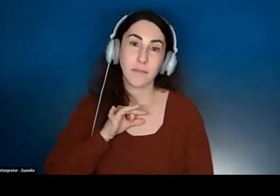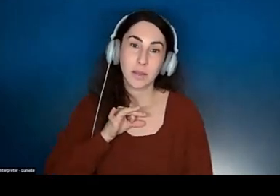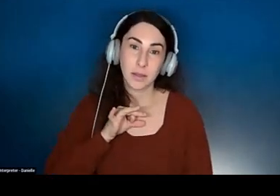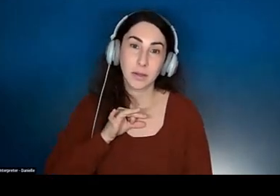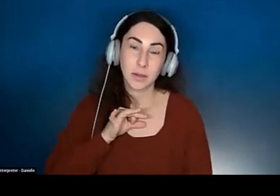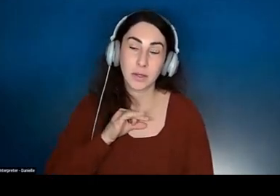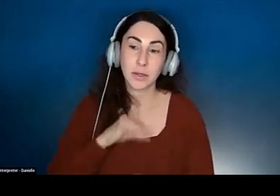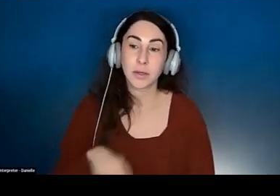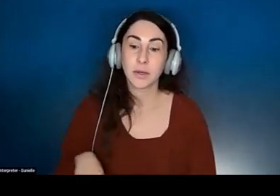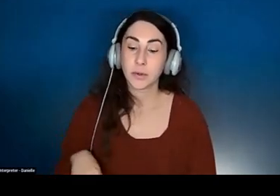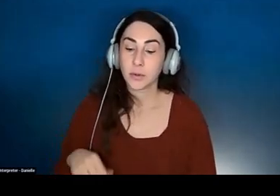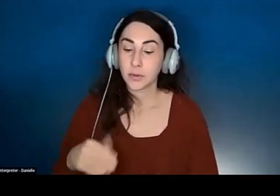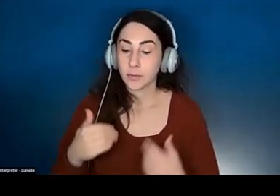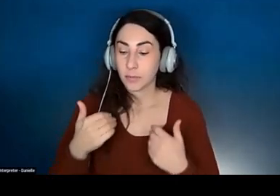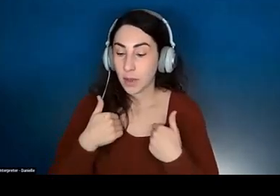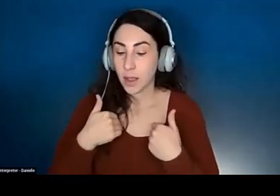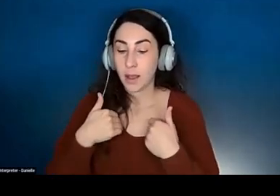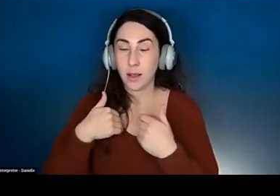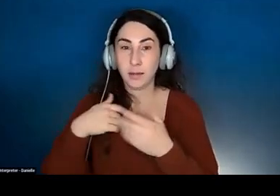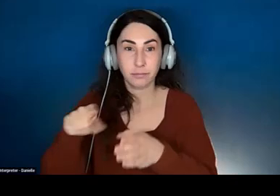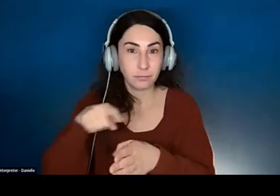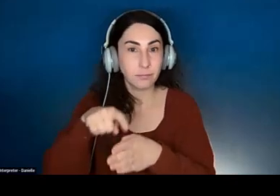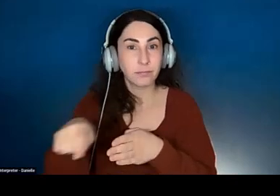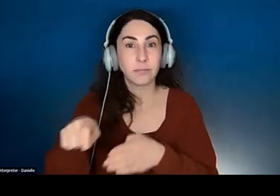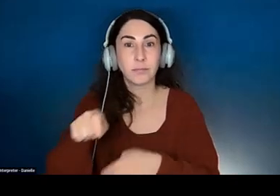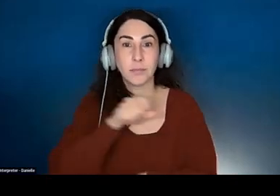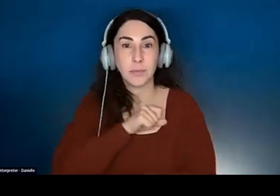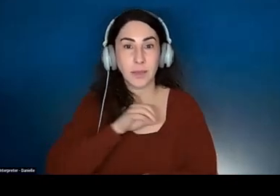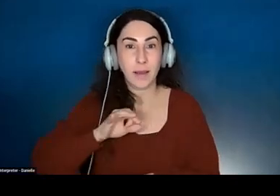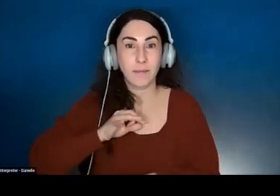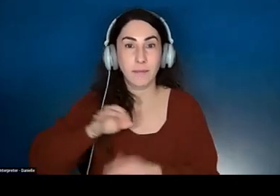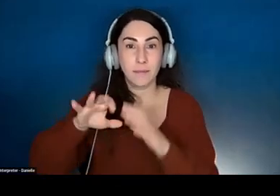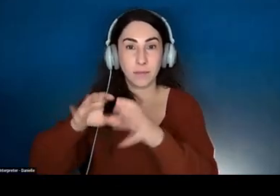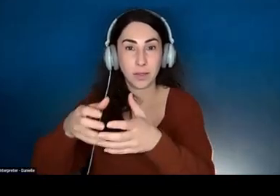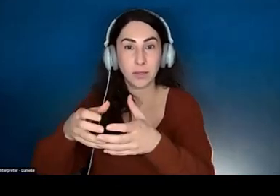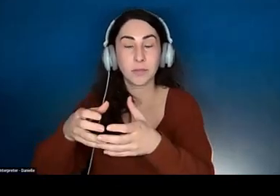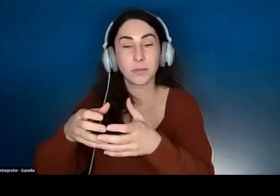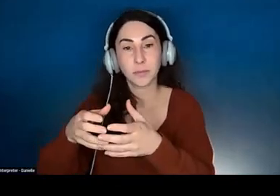dedicated staff who are assigned to each one of our